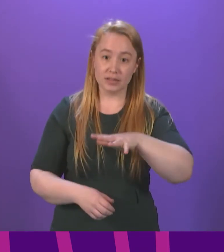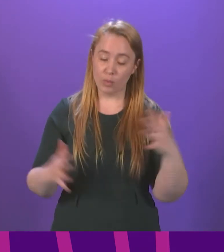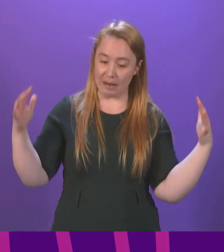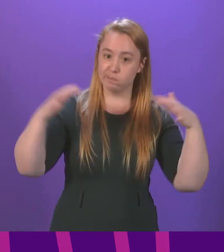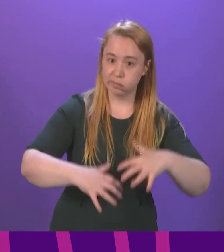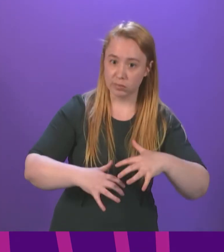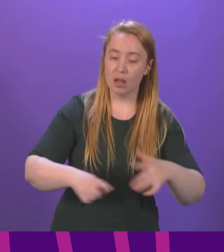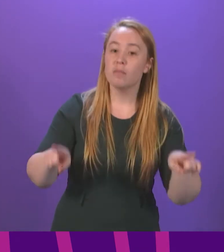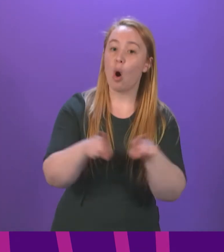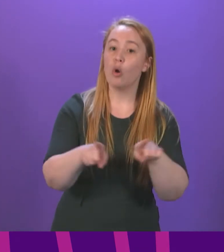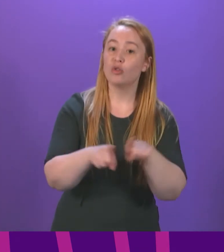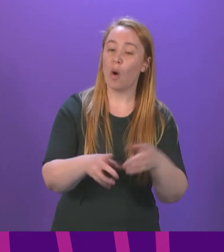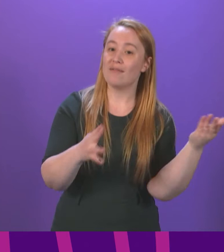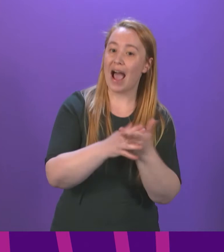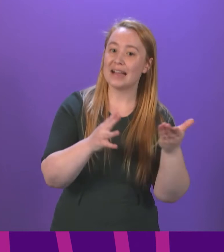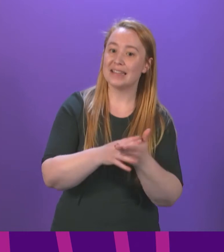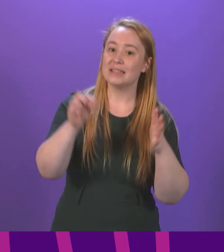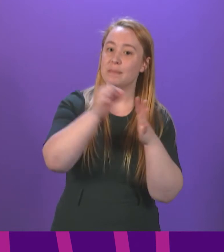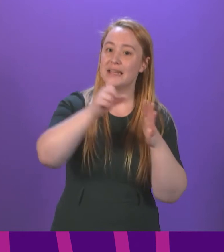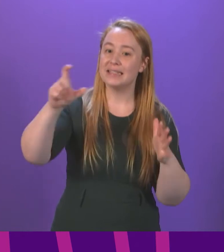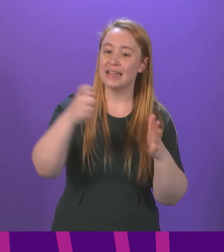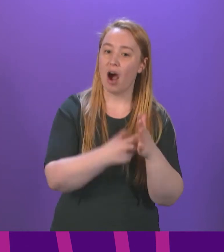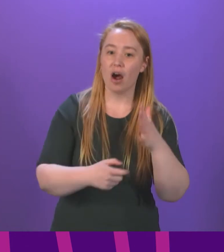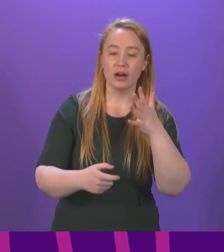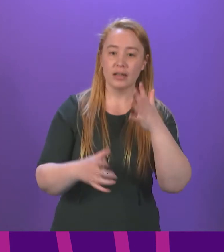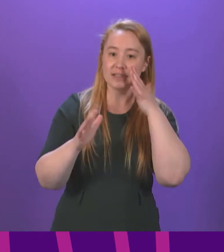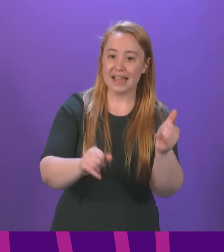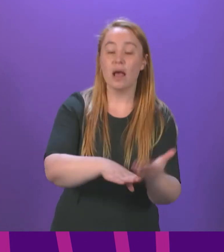we have now extended access to PCR testing to students prior to their travelling to accommodation